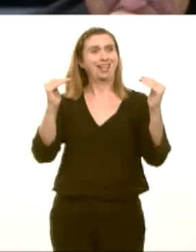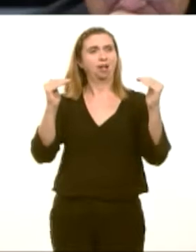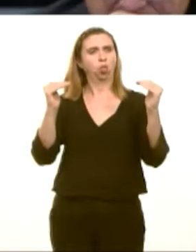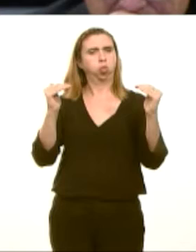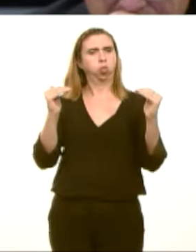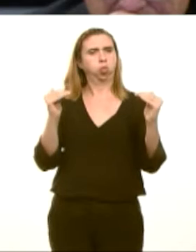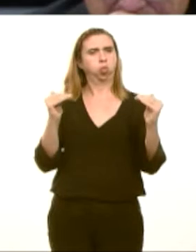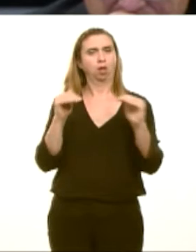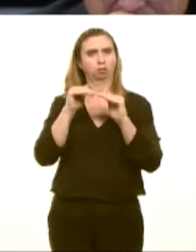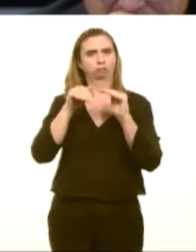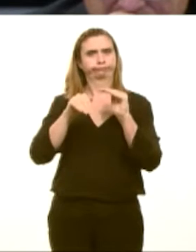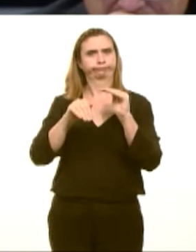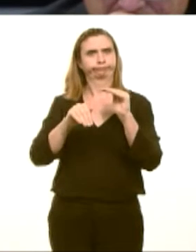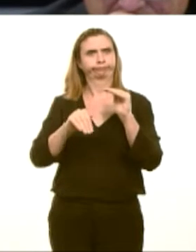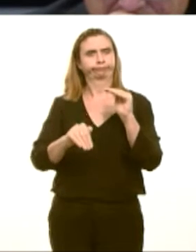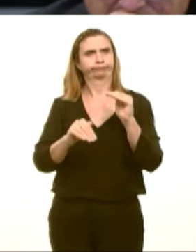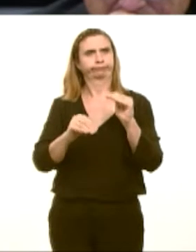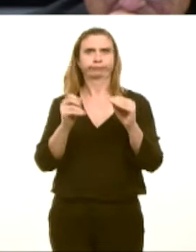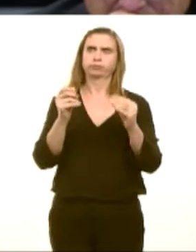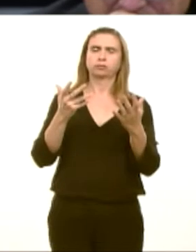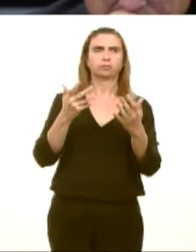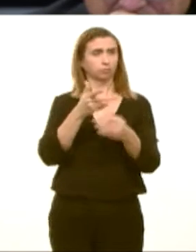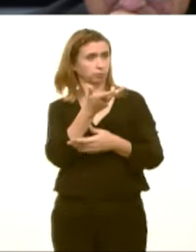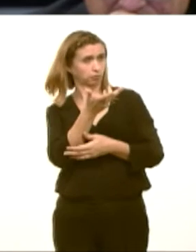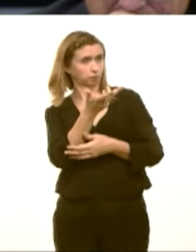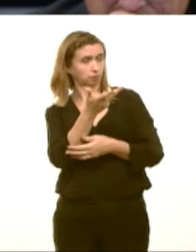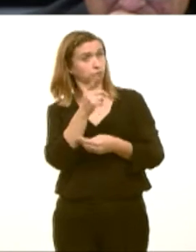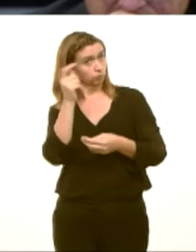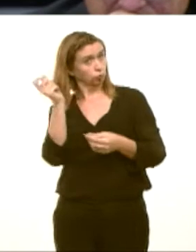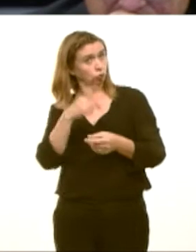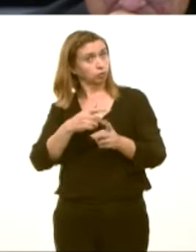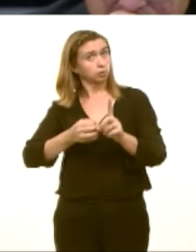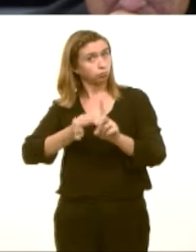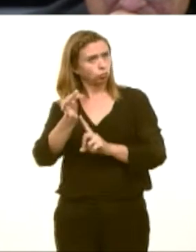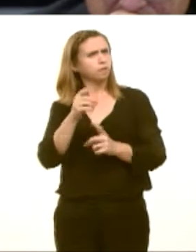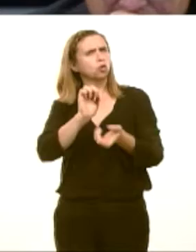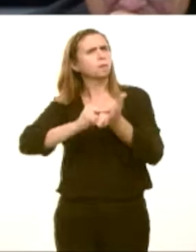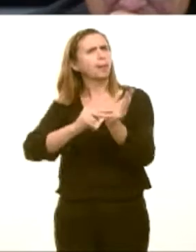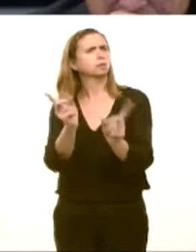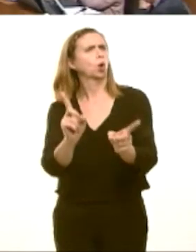Perhaps you might be able to tell us what plans you have to improve standards for our youngest school pupils.